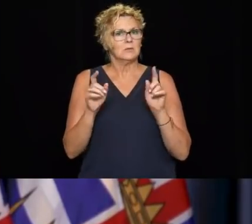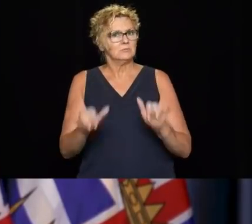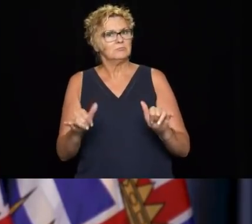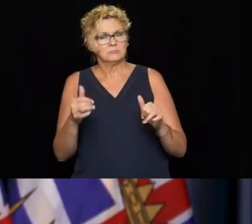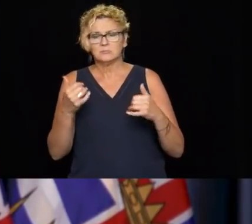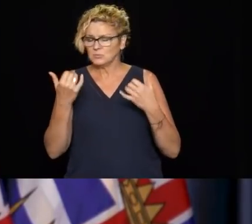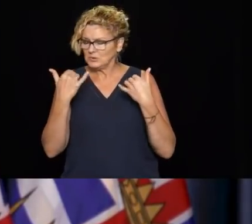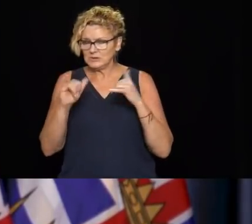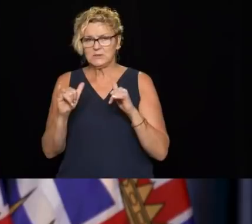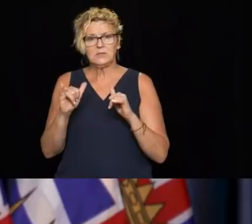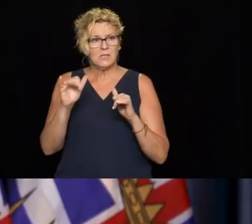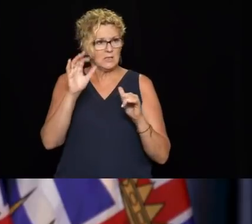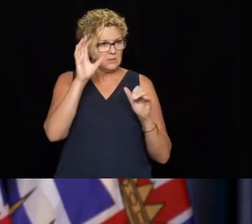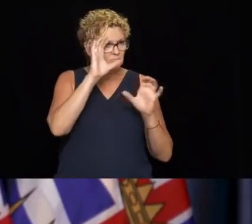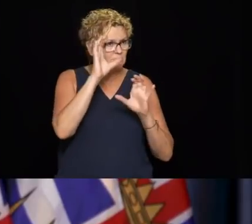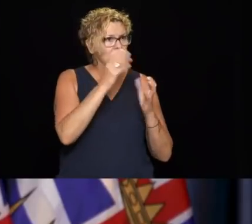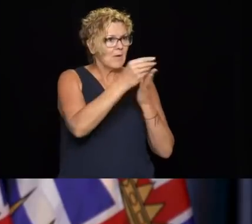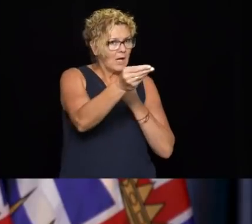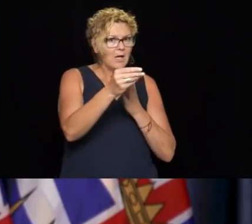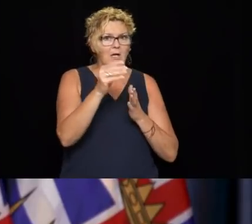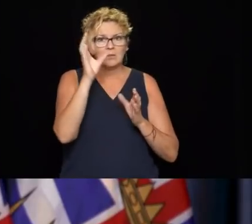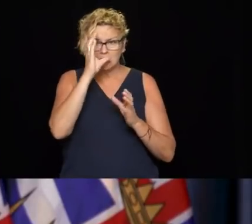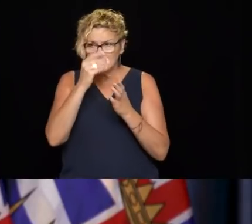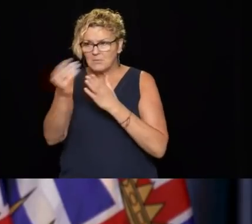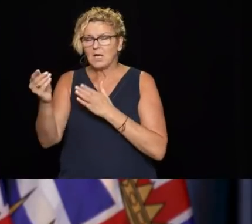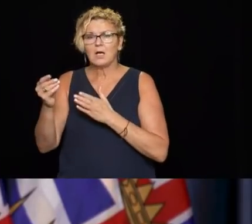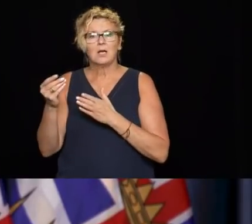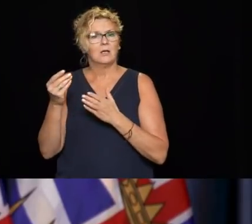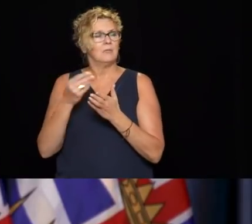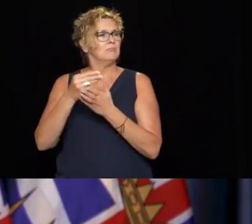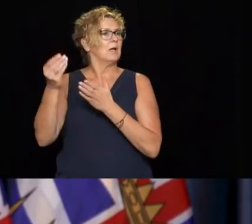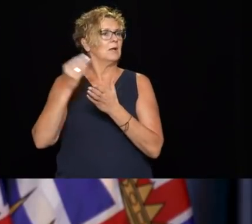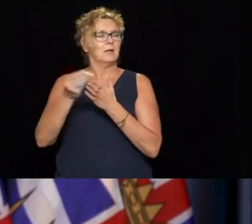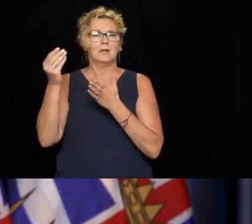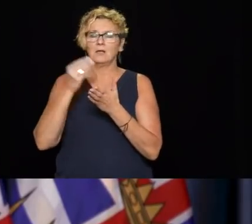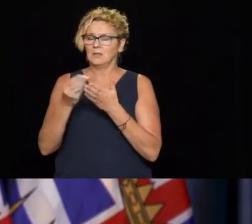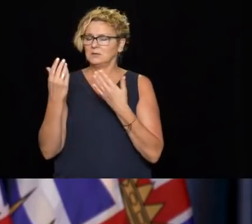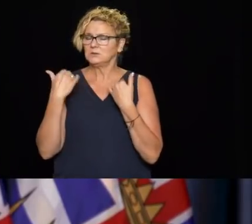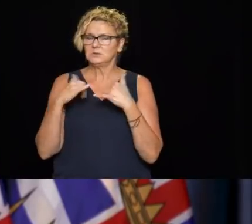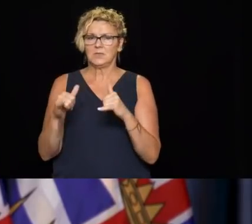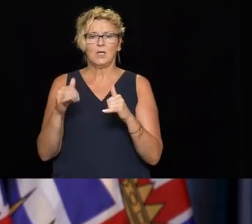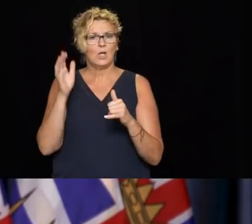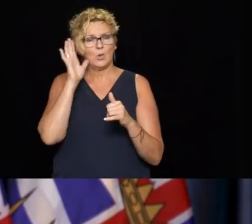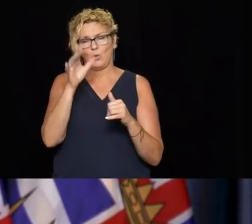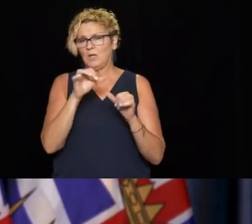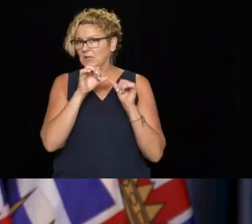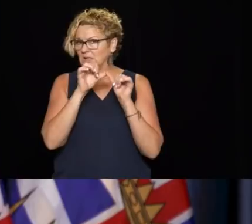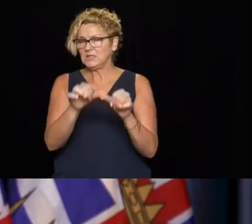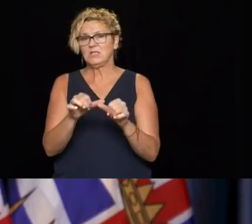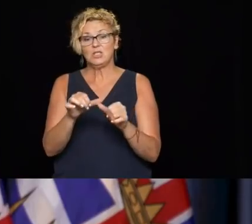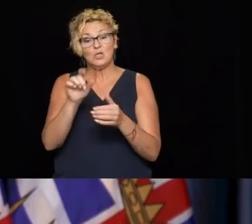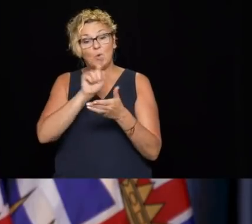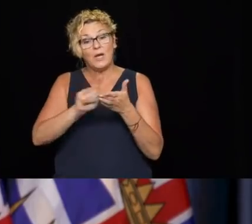for PPE have been fundamentally disrupted in places you suggest but also of course continuing to purchase every week we record on